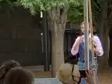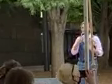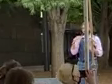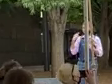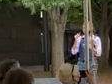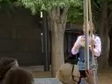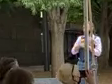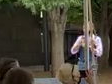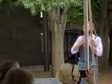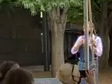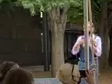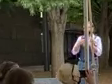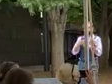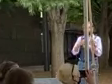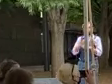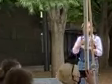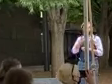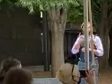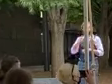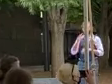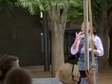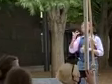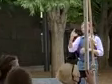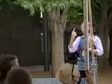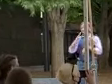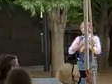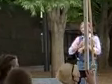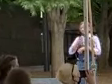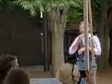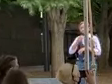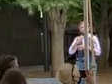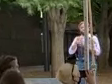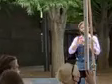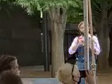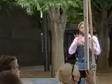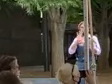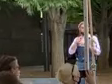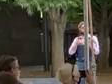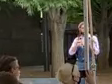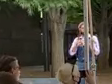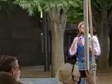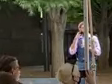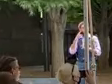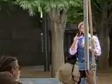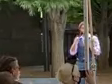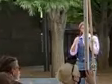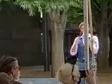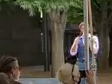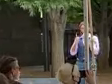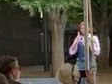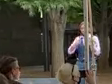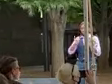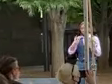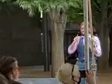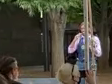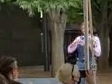to ensure that someday soon these Braille renderings will be accessible to the very individuals they are intended to serve.